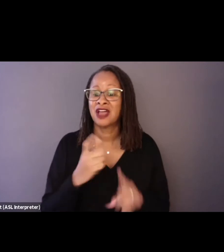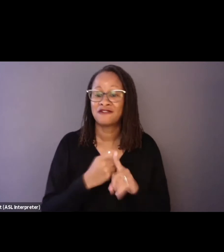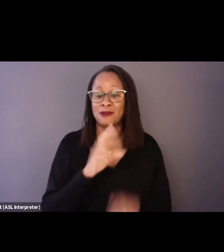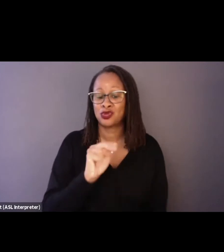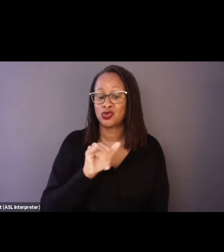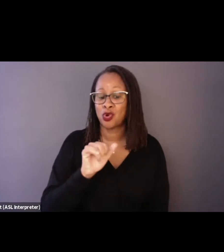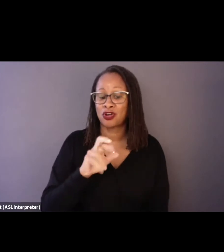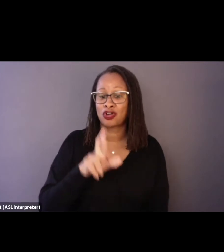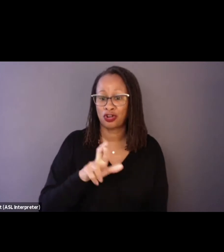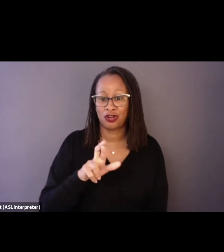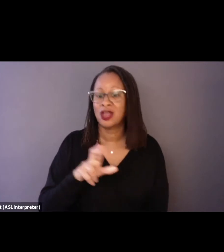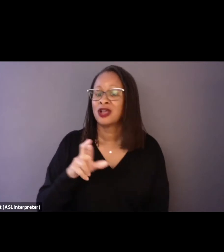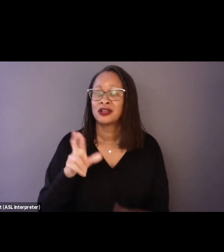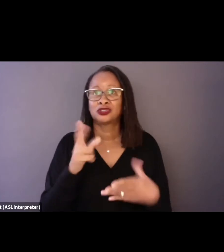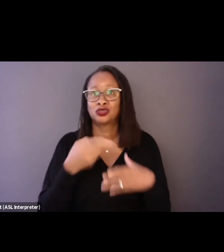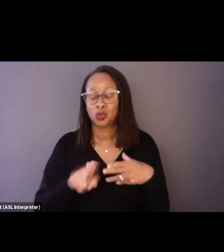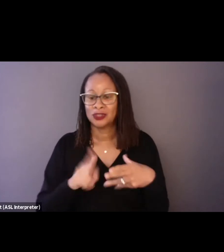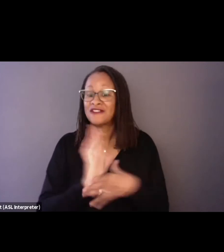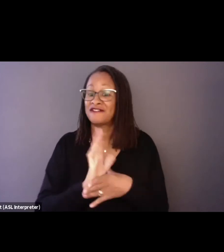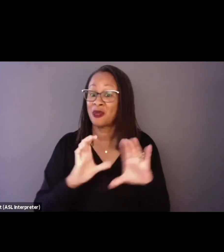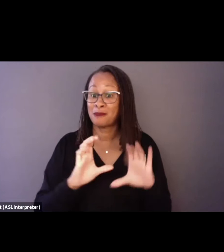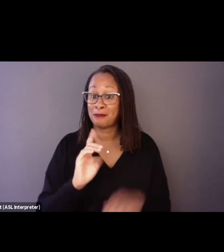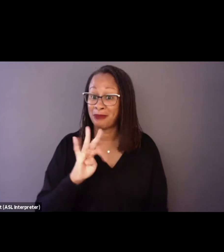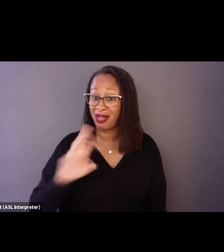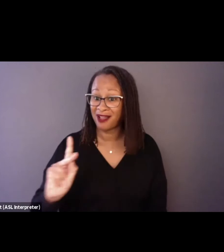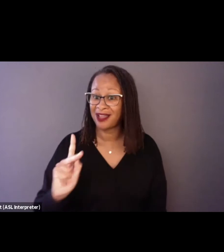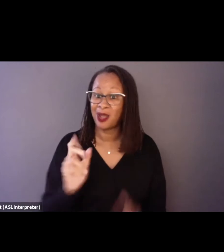So without any further ado, I'm going to hand things over to Lorraine.